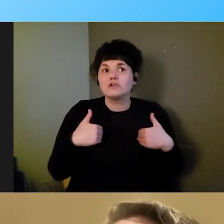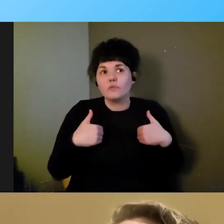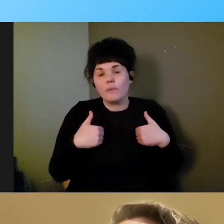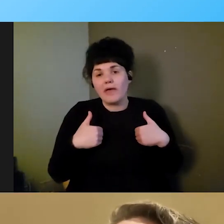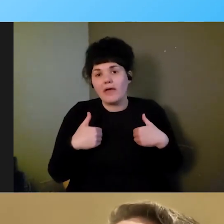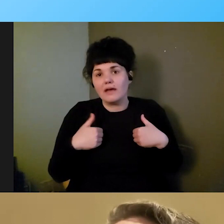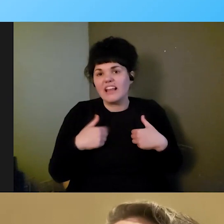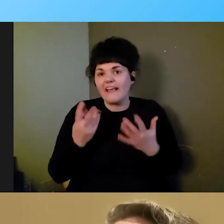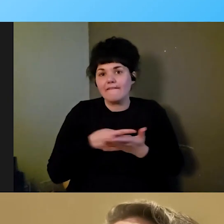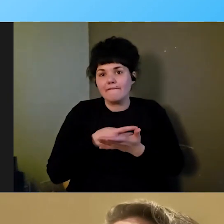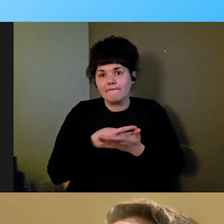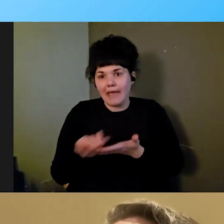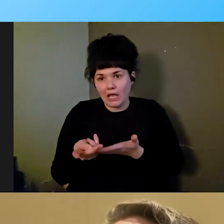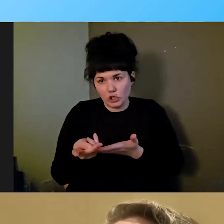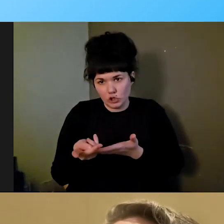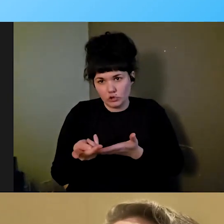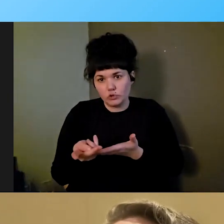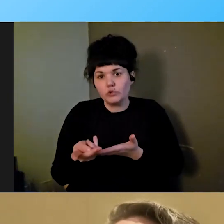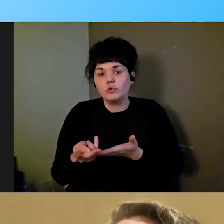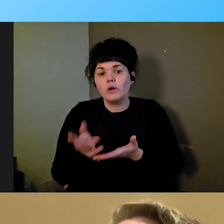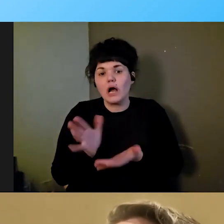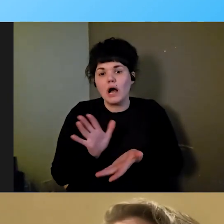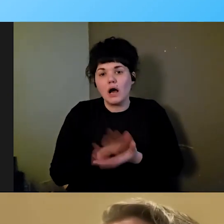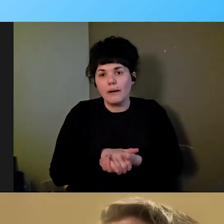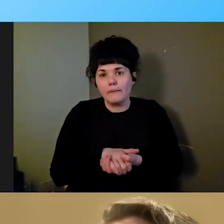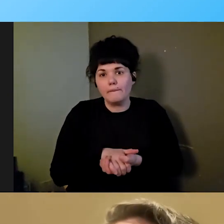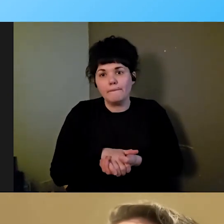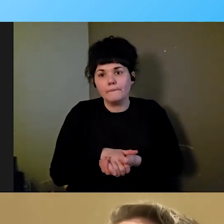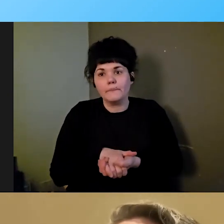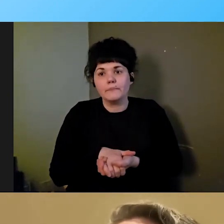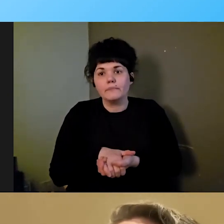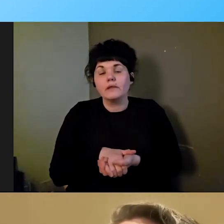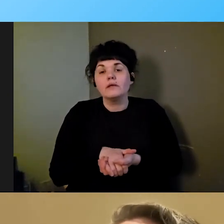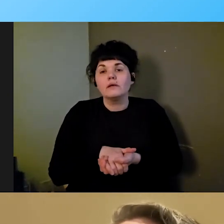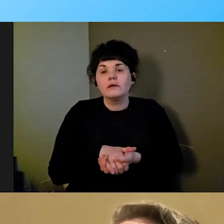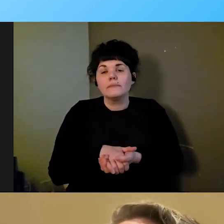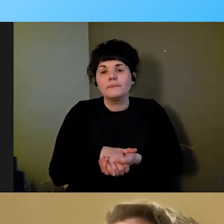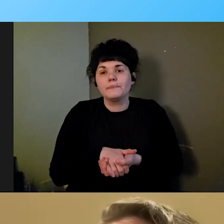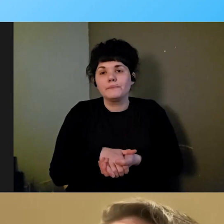failure to effectively monitor